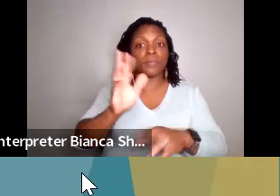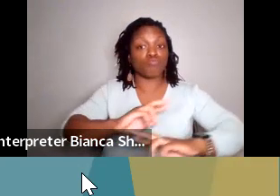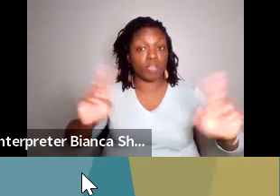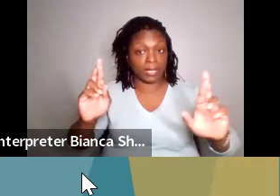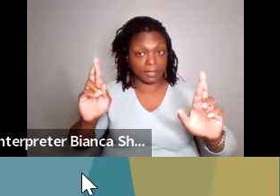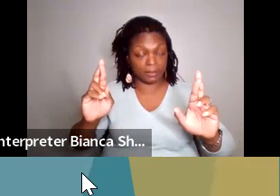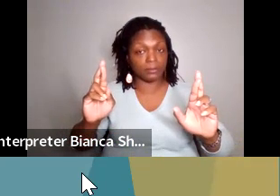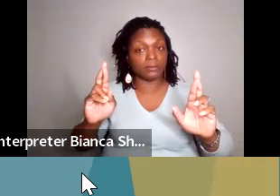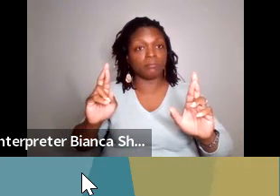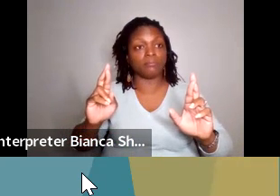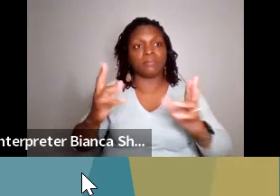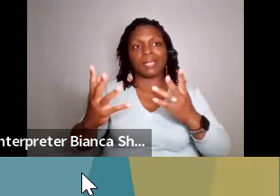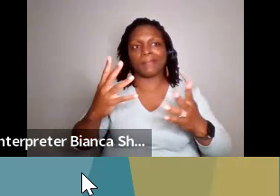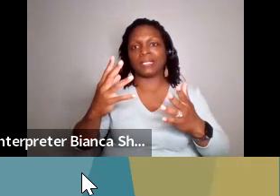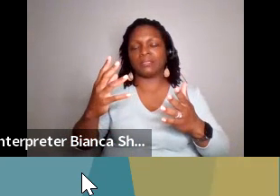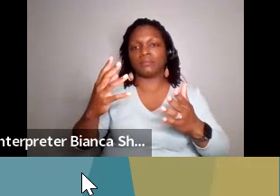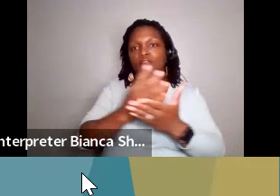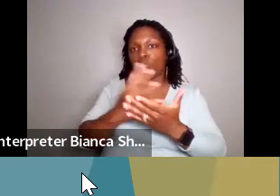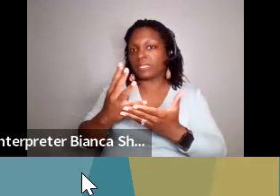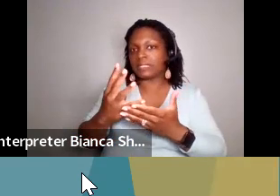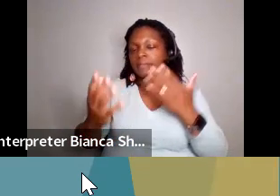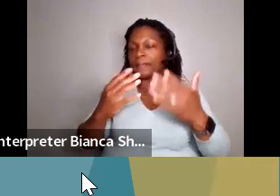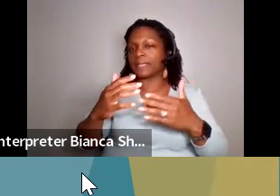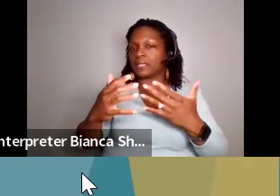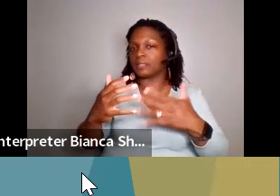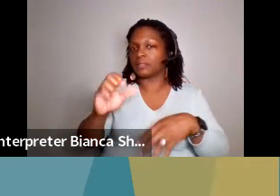It should be in the next like 4 weeks or so, so I would say early September.